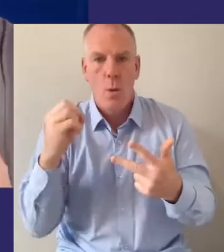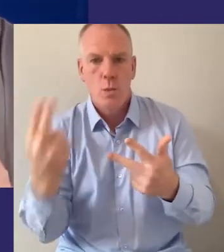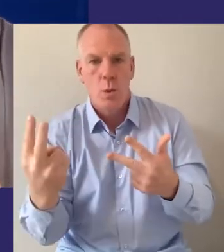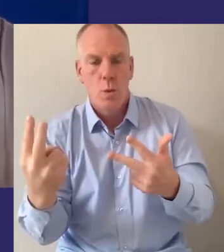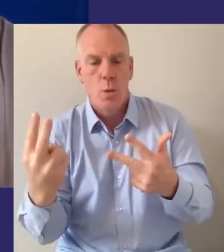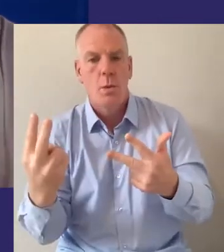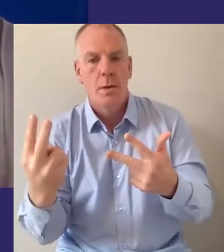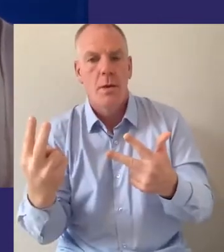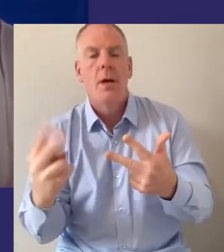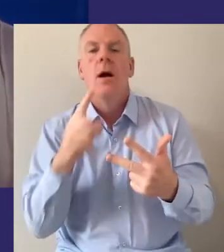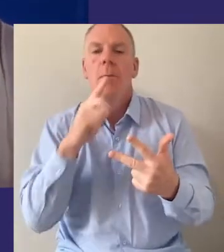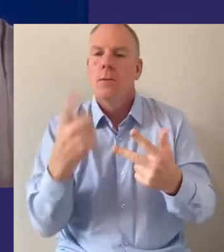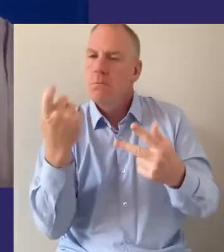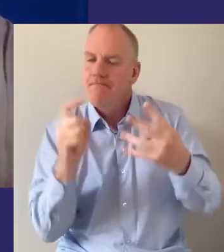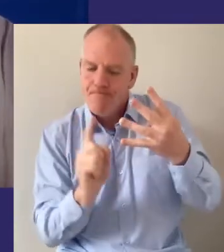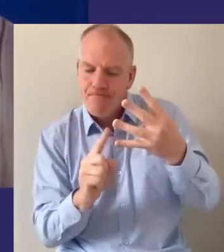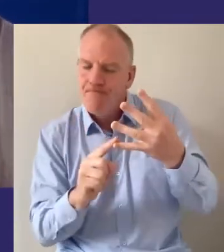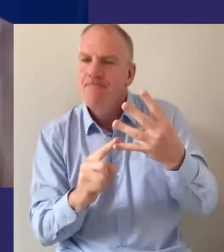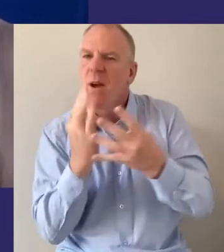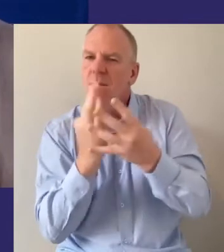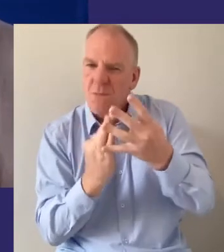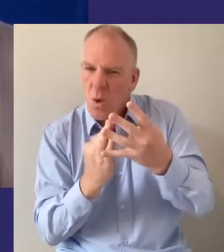they're really, really good, but there is a small minority of phytoplankton that are